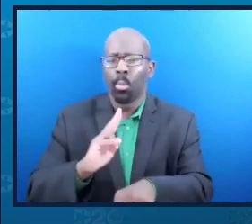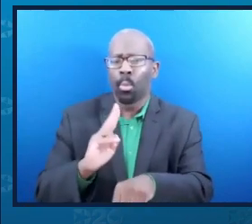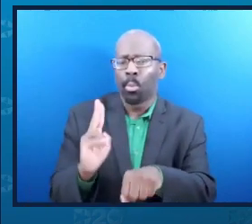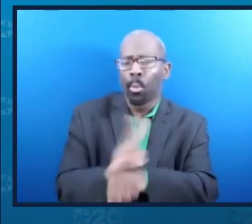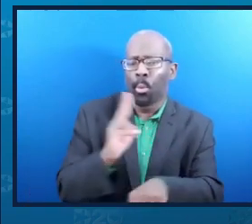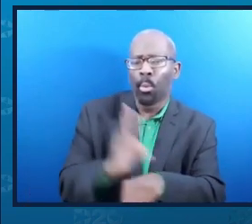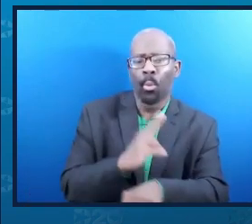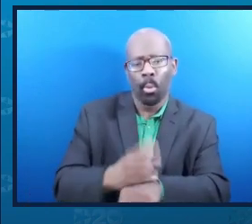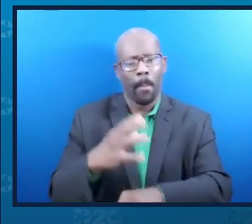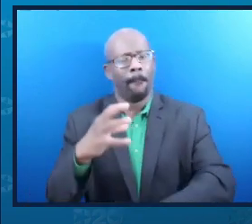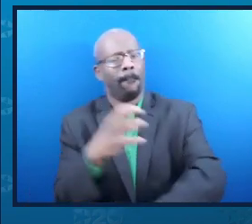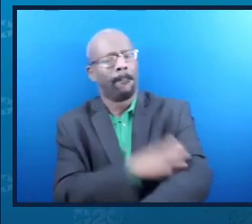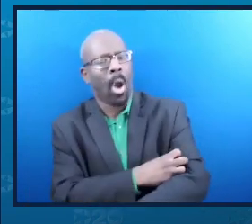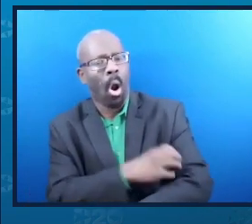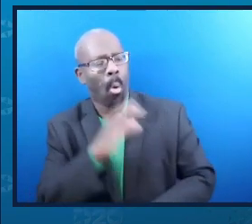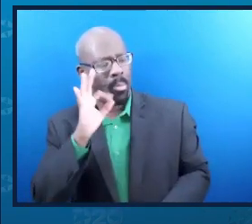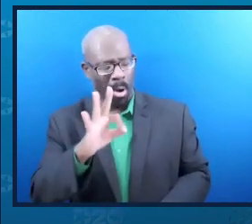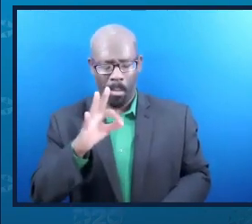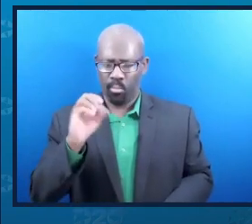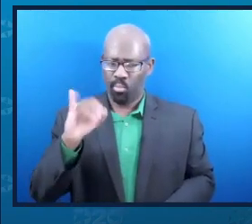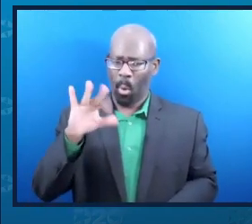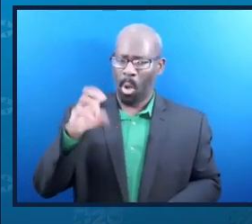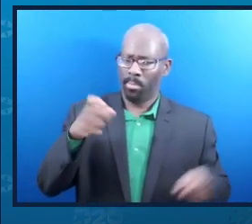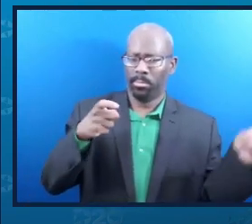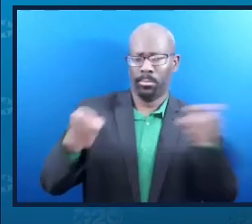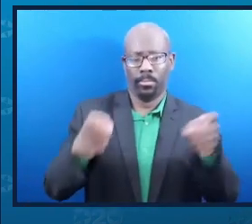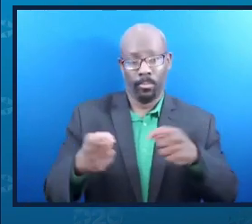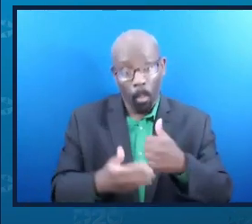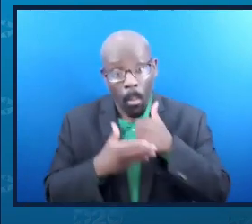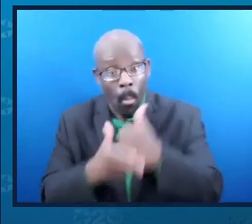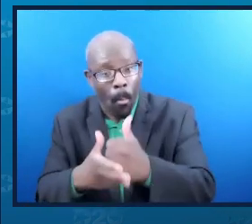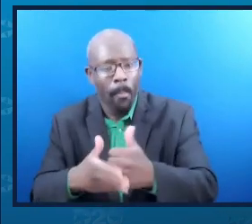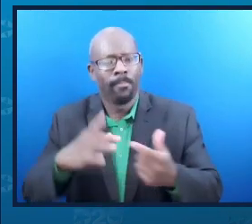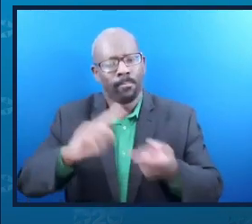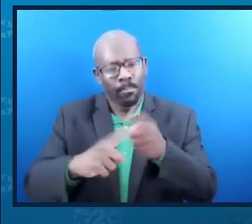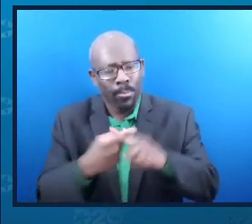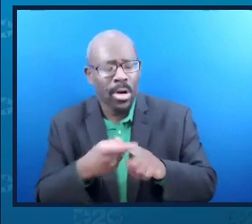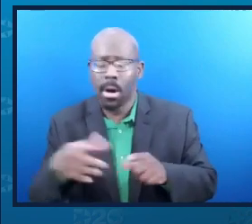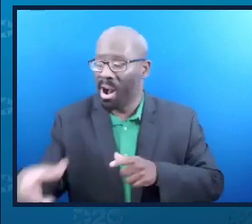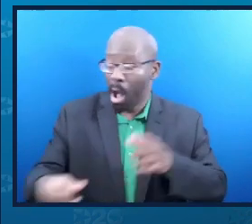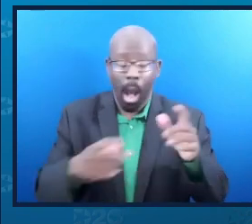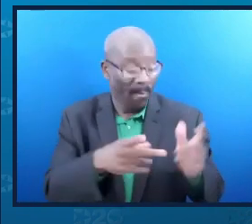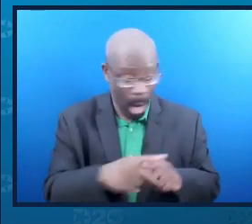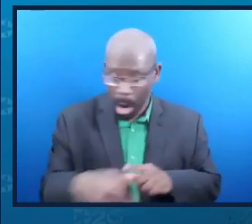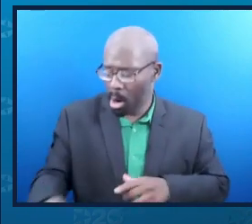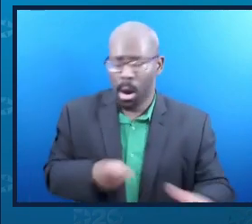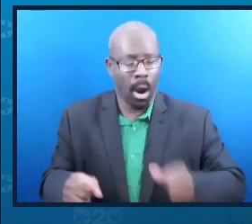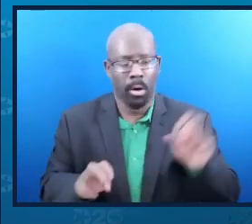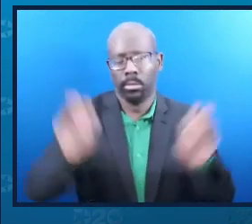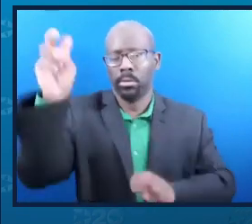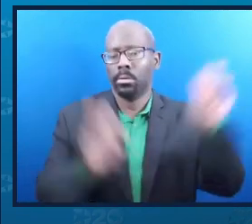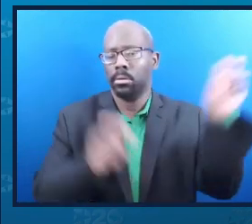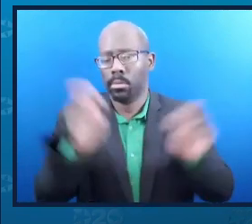ANYONE BUT HIMSELF AND HIS FRIENDS. NO INTEREST IN TREATING THE